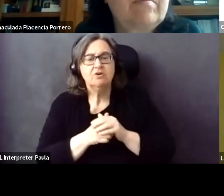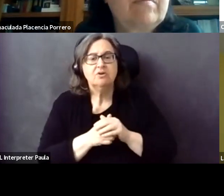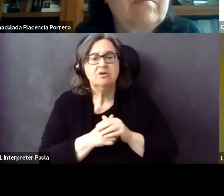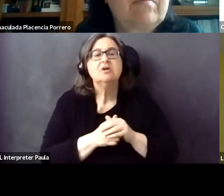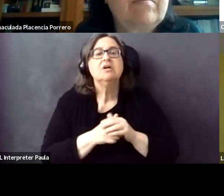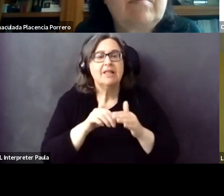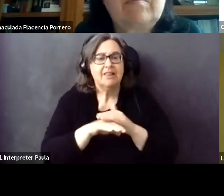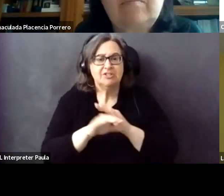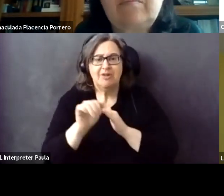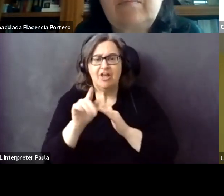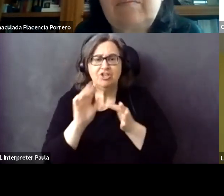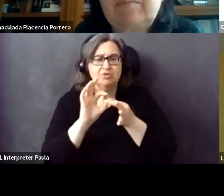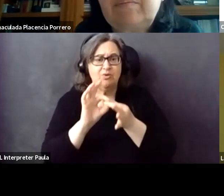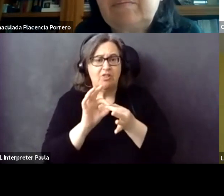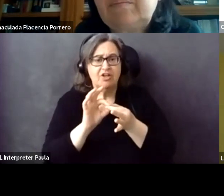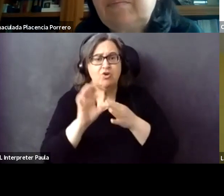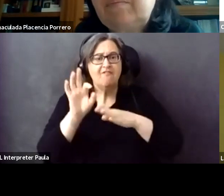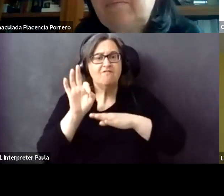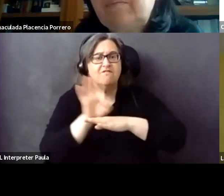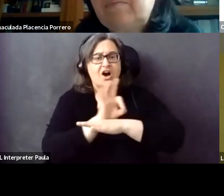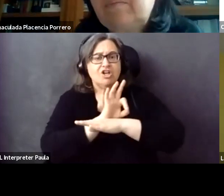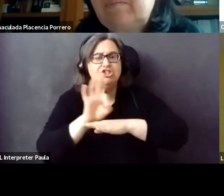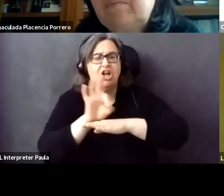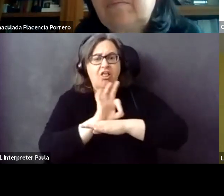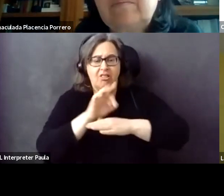consumer demands. As explained by In